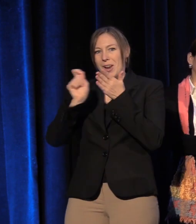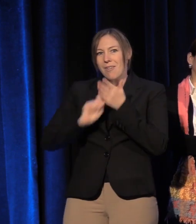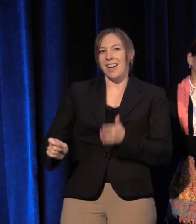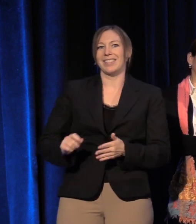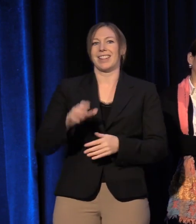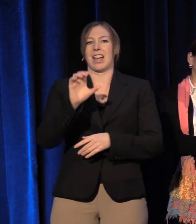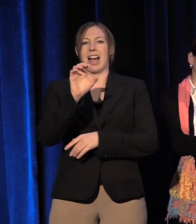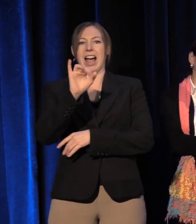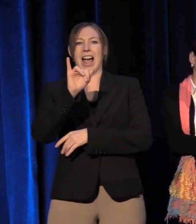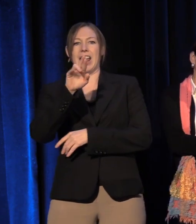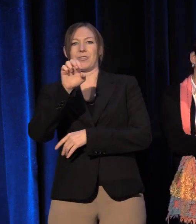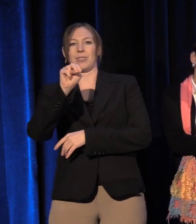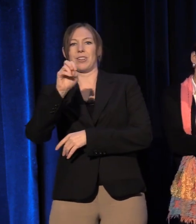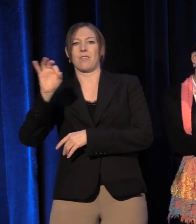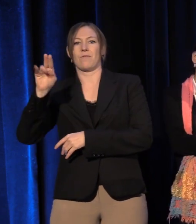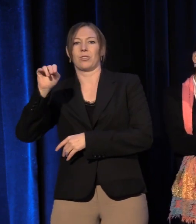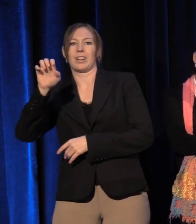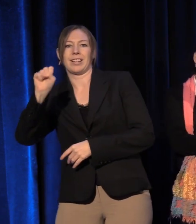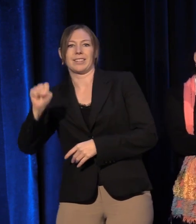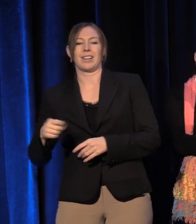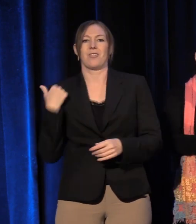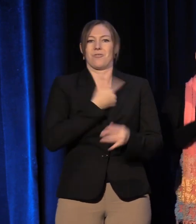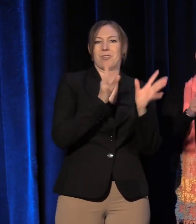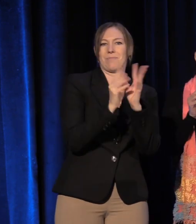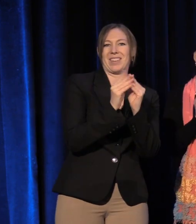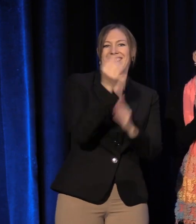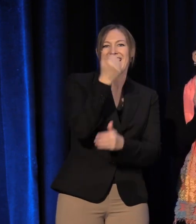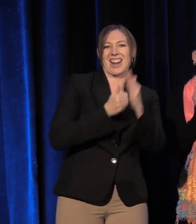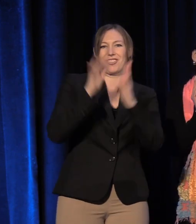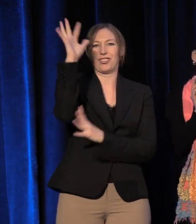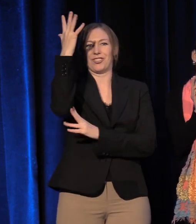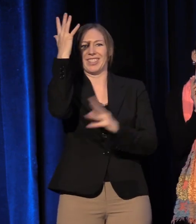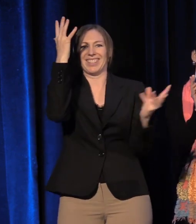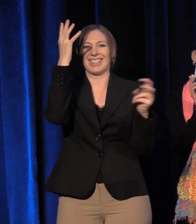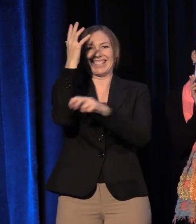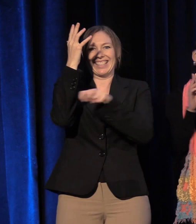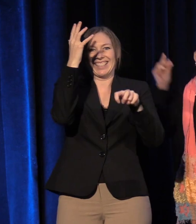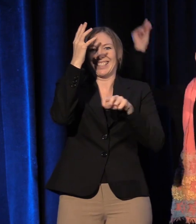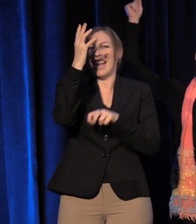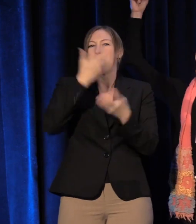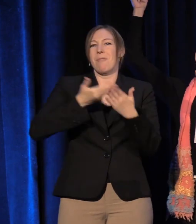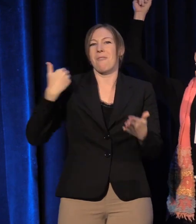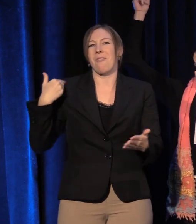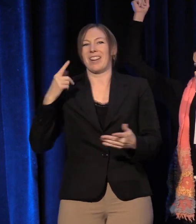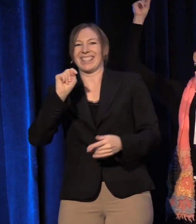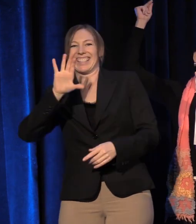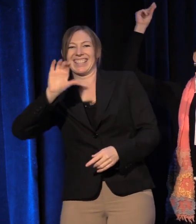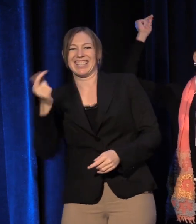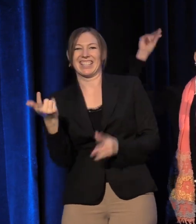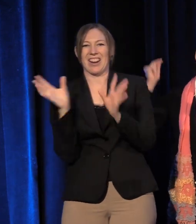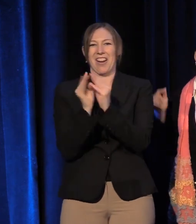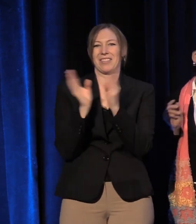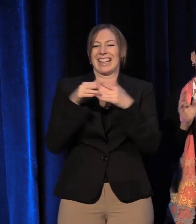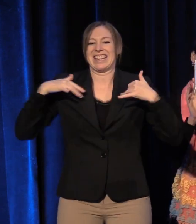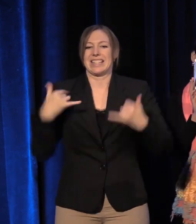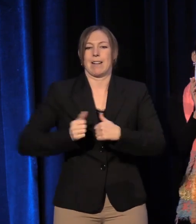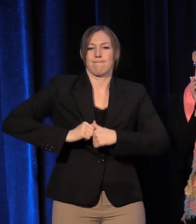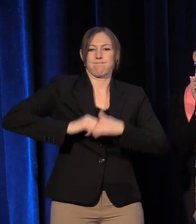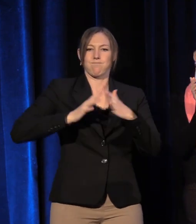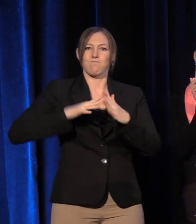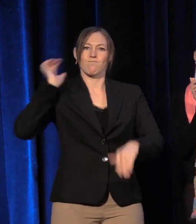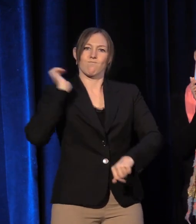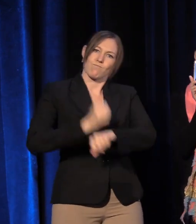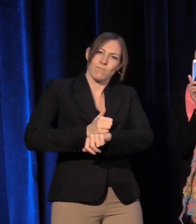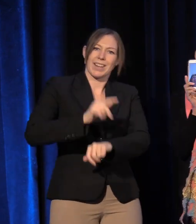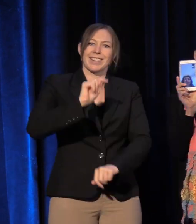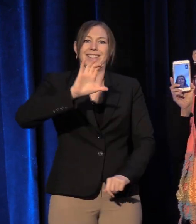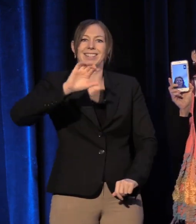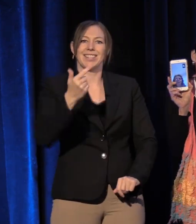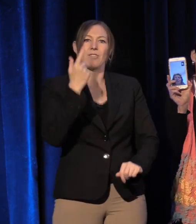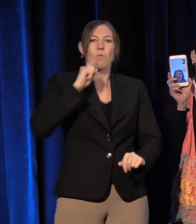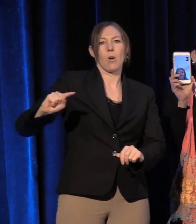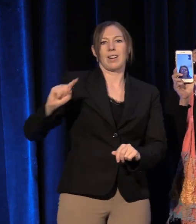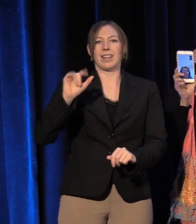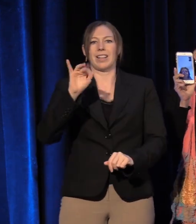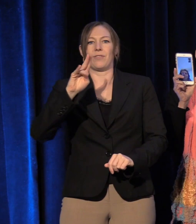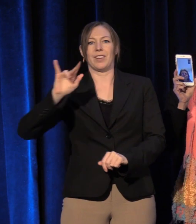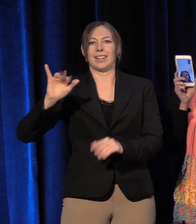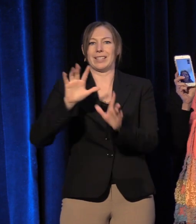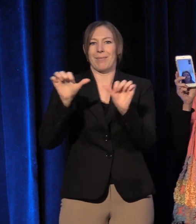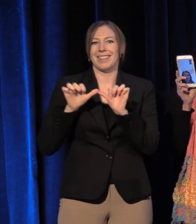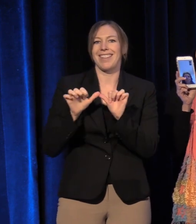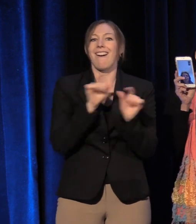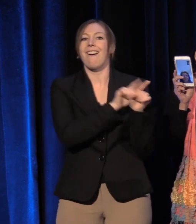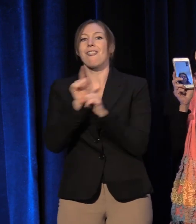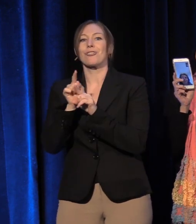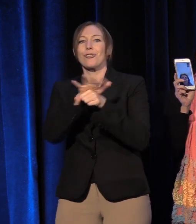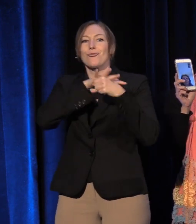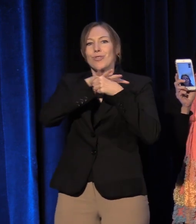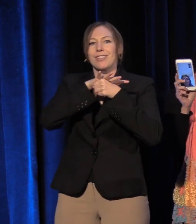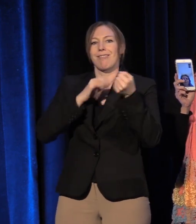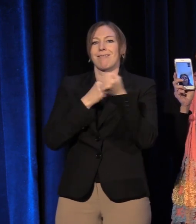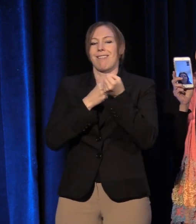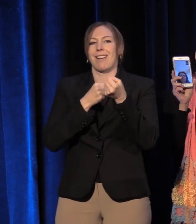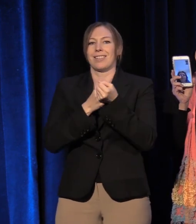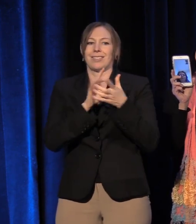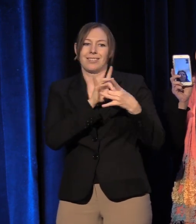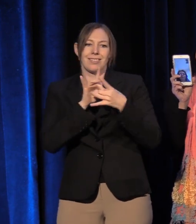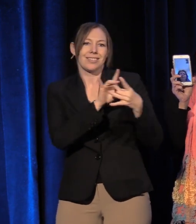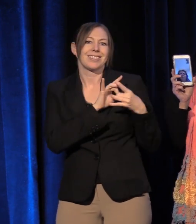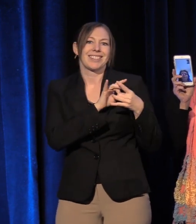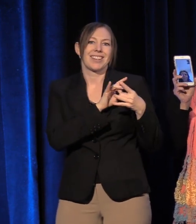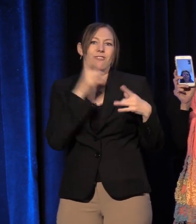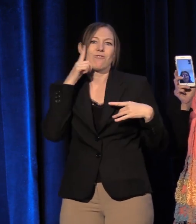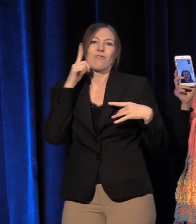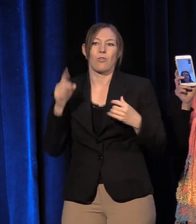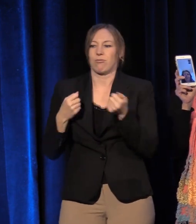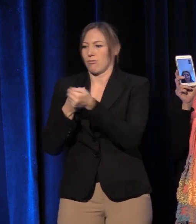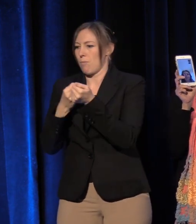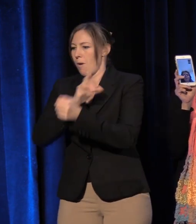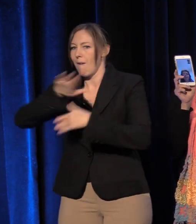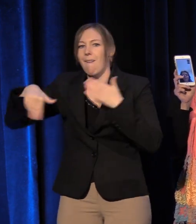We are the “meetings under the trees” at TCG conferences in years past, the now established TCG conference affinity spaces, and the regional alliances supporting and connecting Latinx theatre makers all across the country.